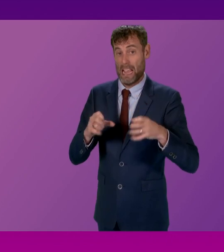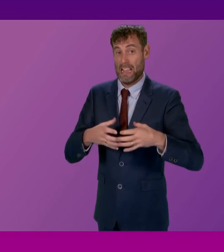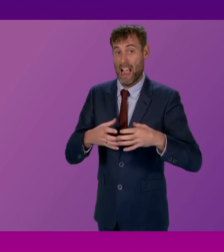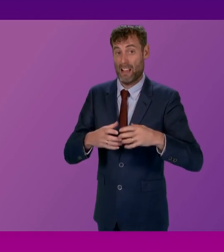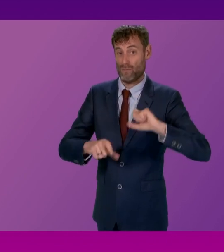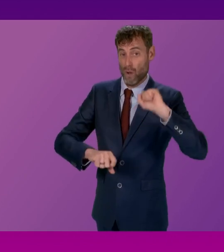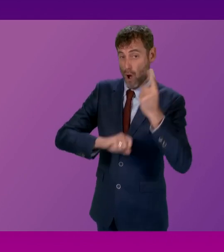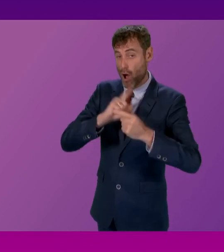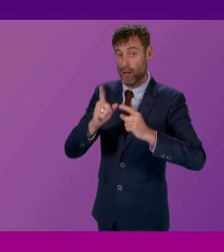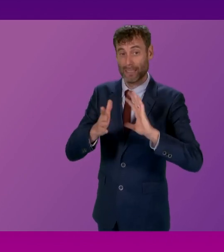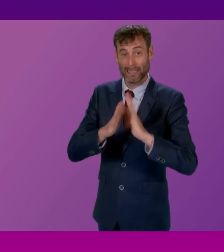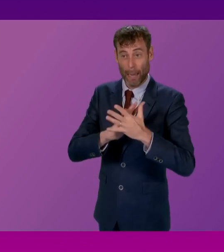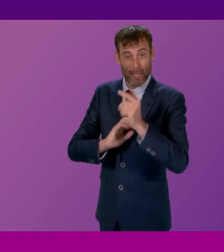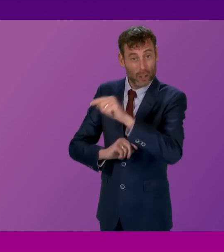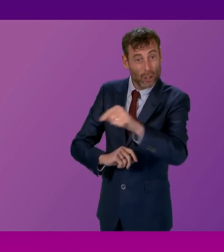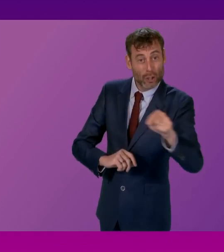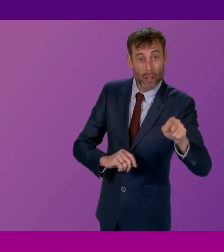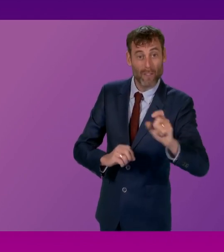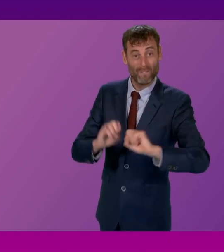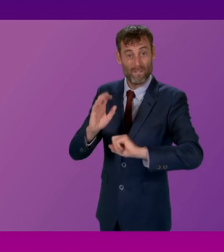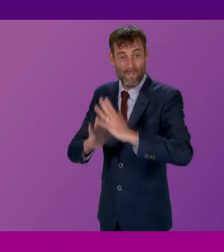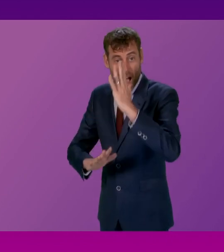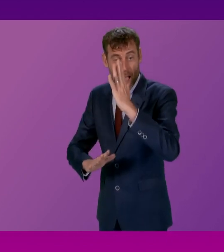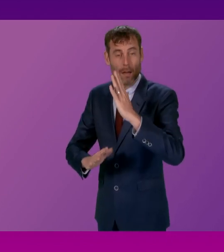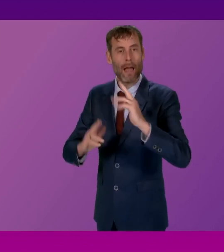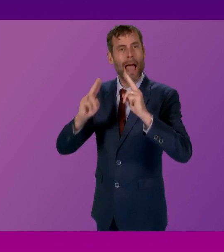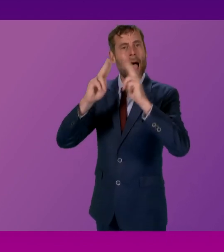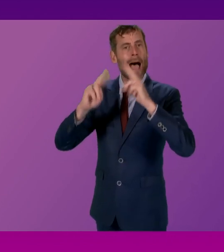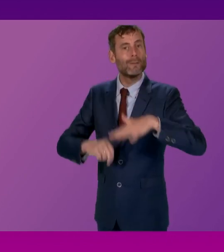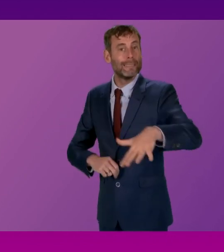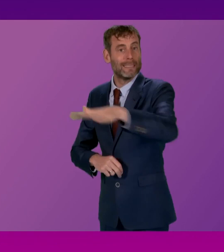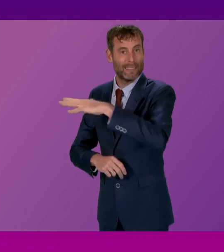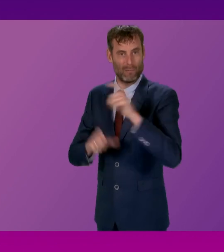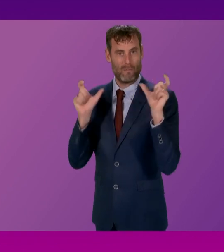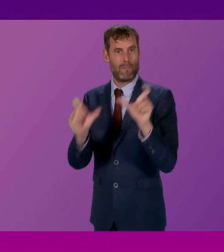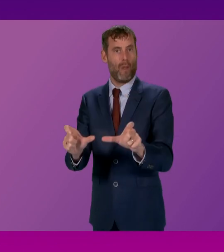setting fires and blocking roads into a housing estate, which prompted the intervention of riot police.